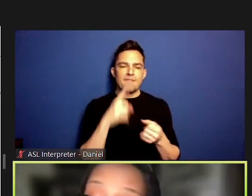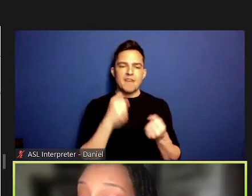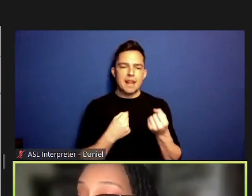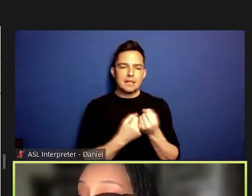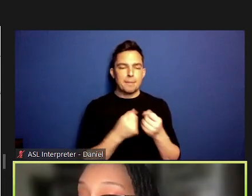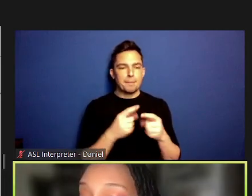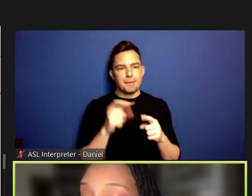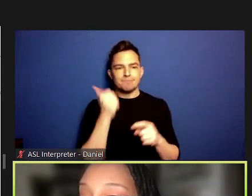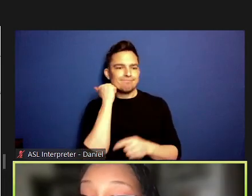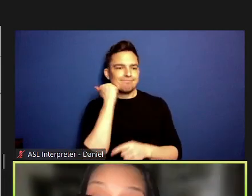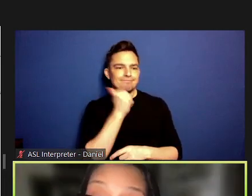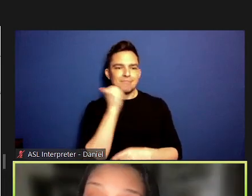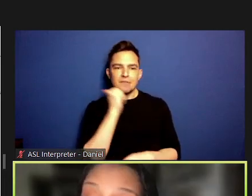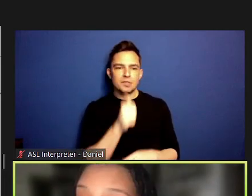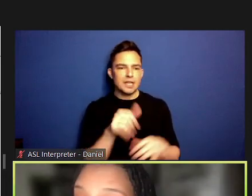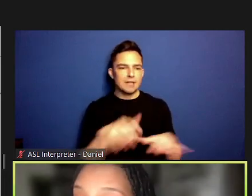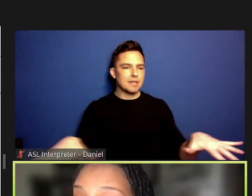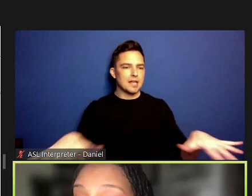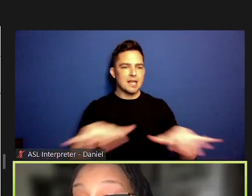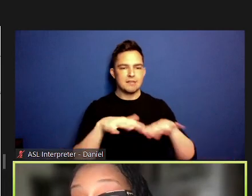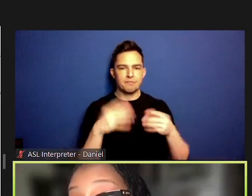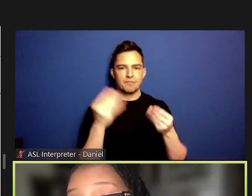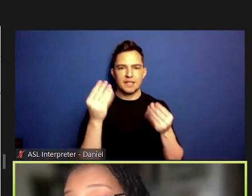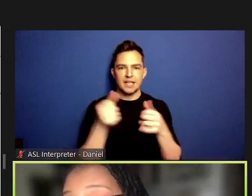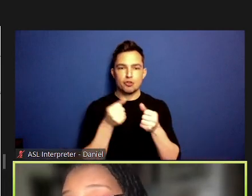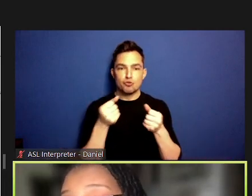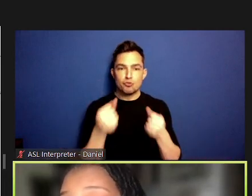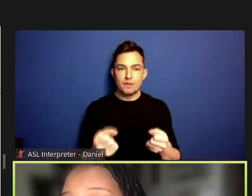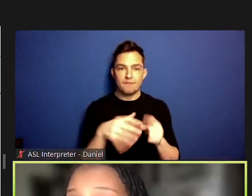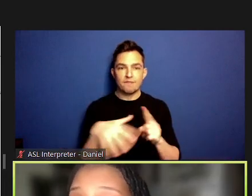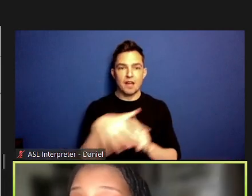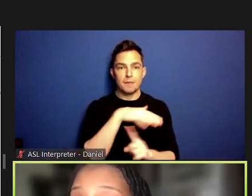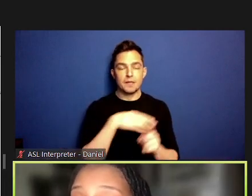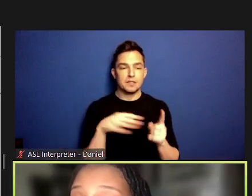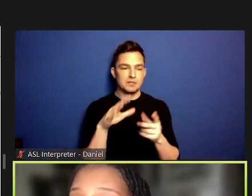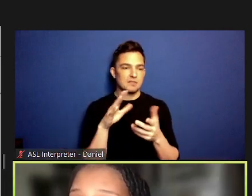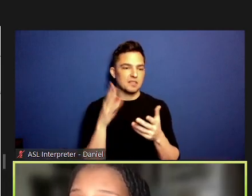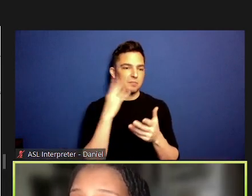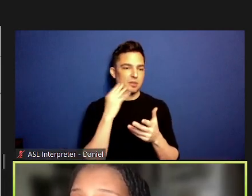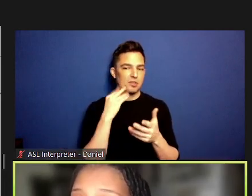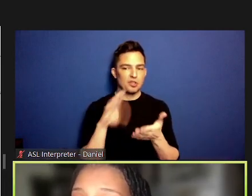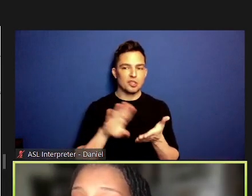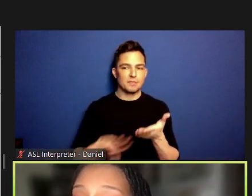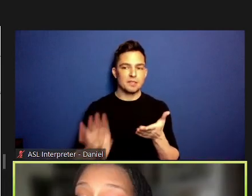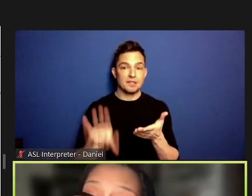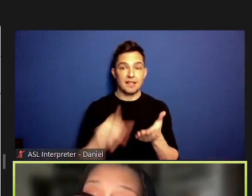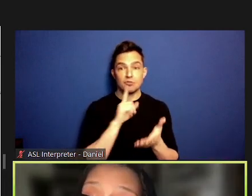data-driven environment, experiences are dismissed. And that's the truth, you know. But these